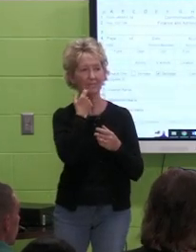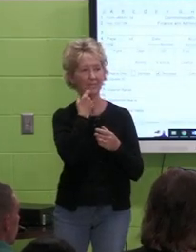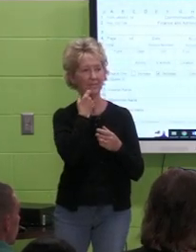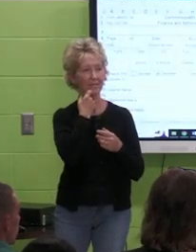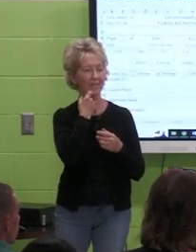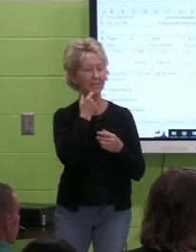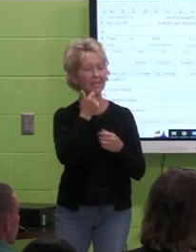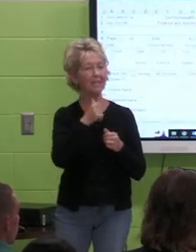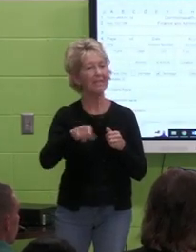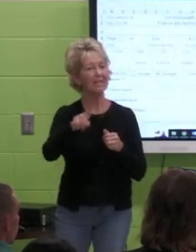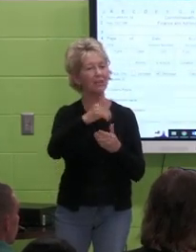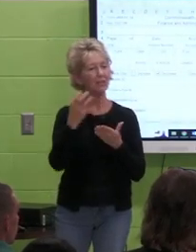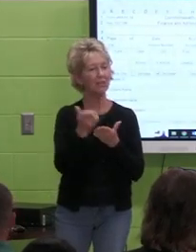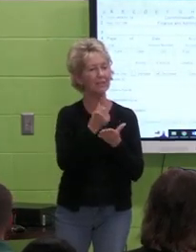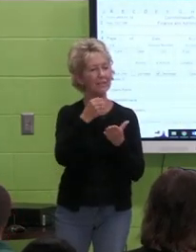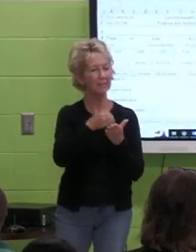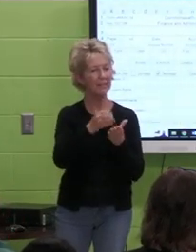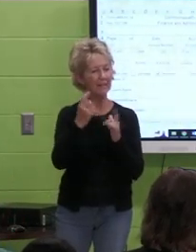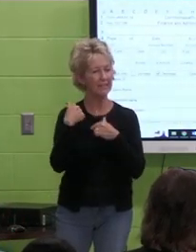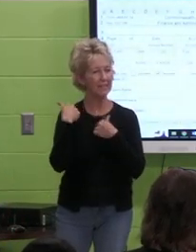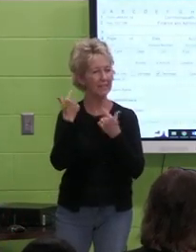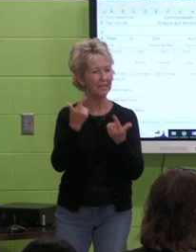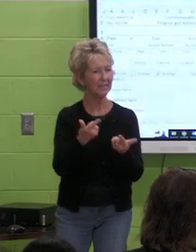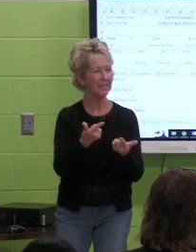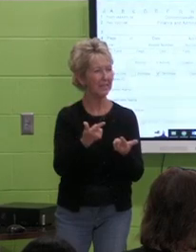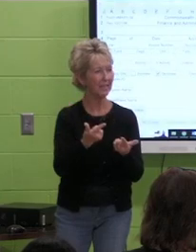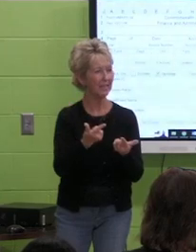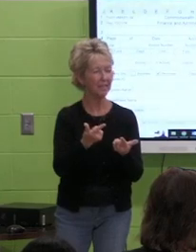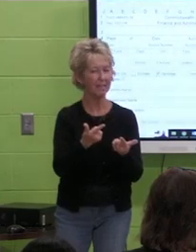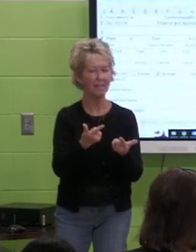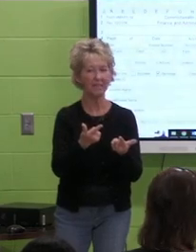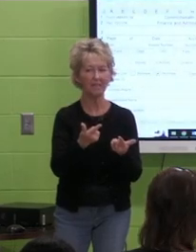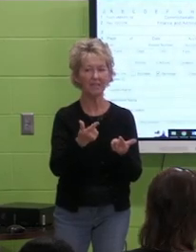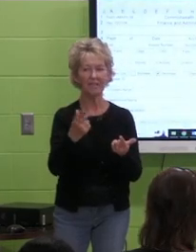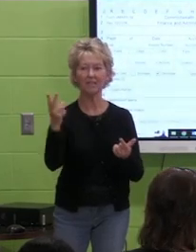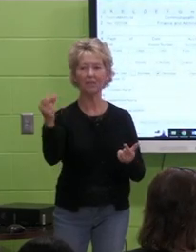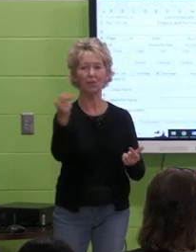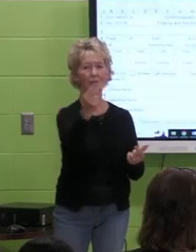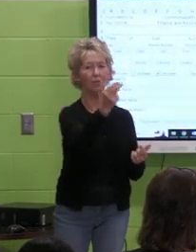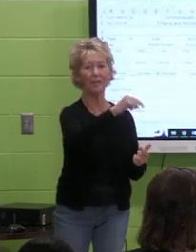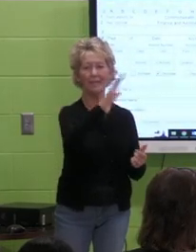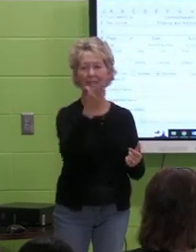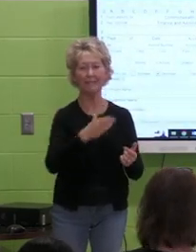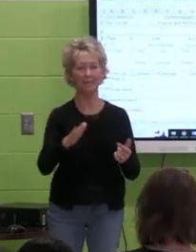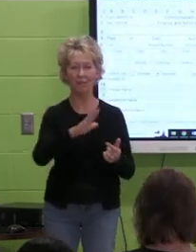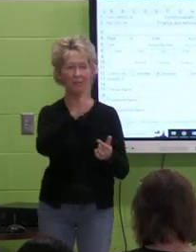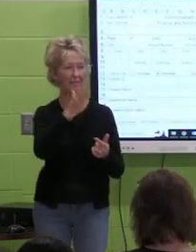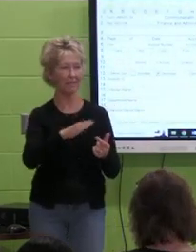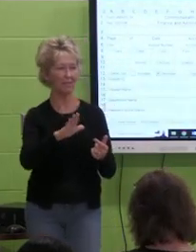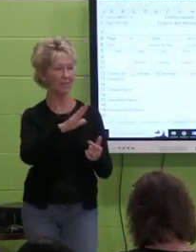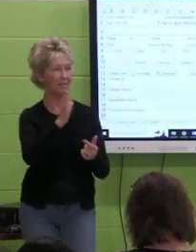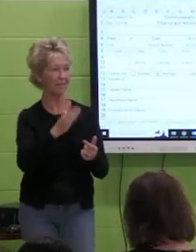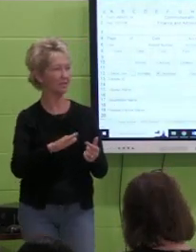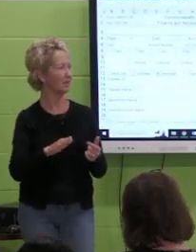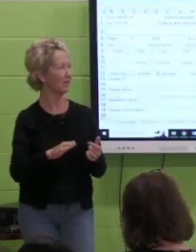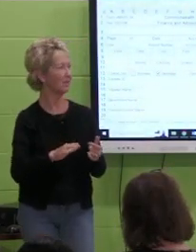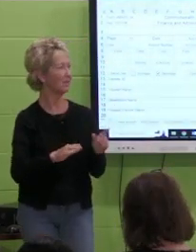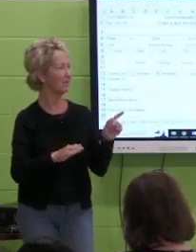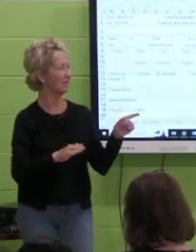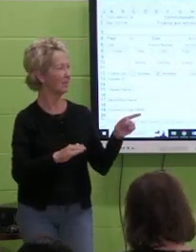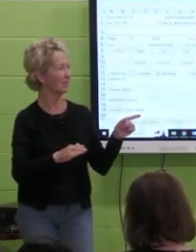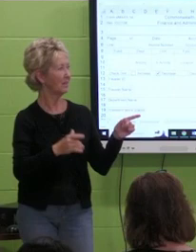have any of you ever collected money and taken it no okay never okay I think for the most part here